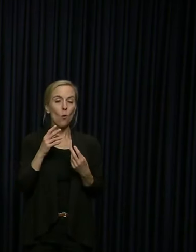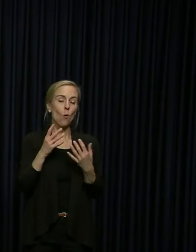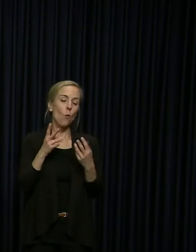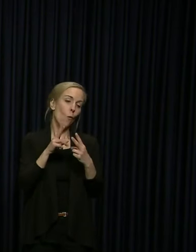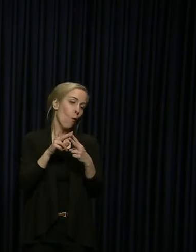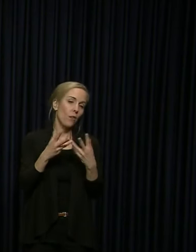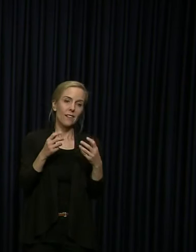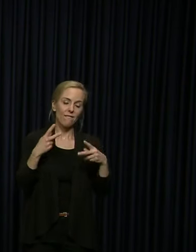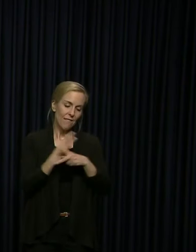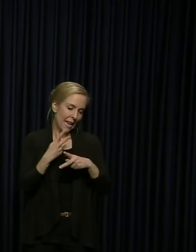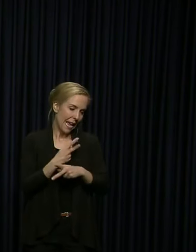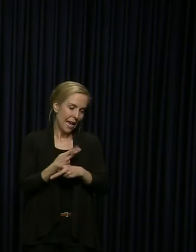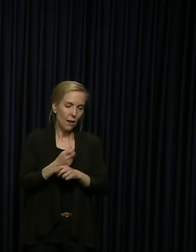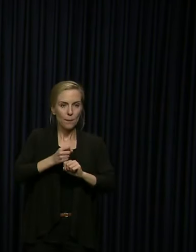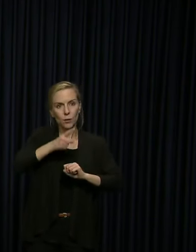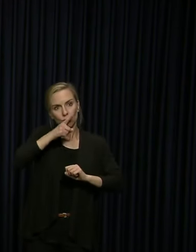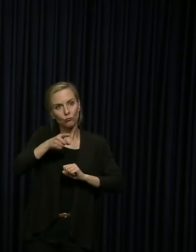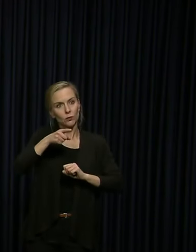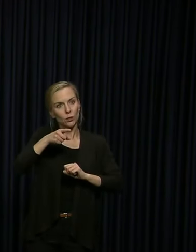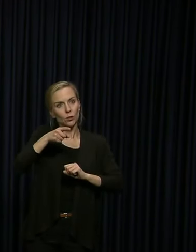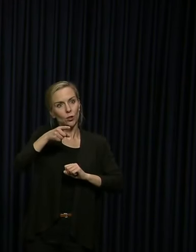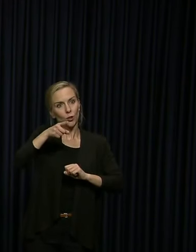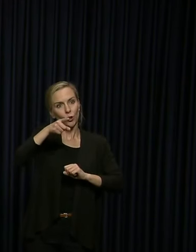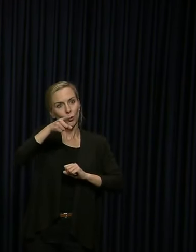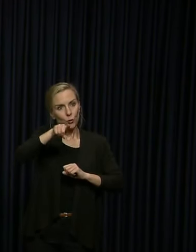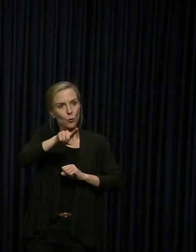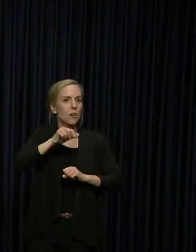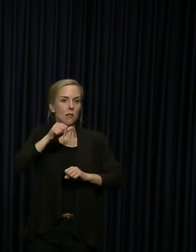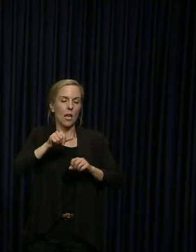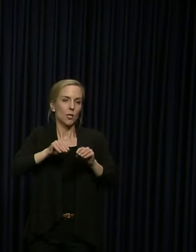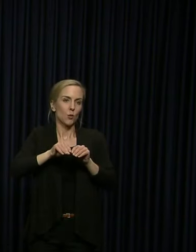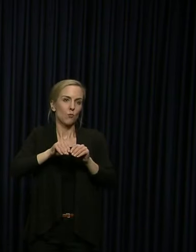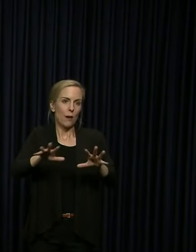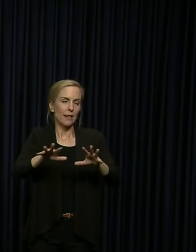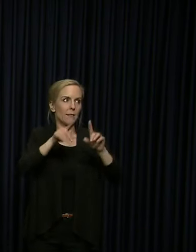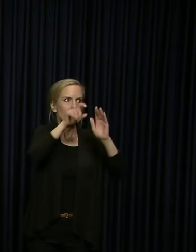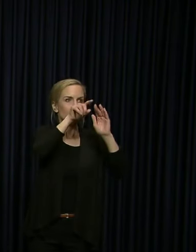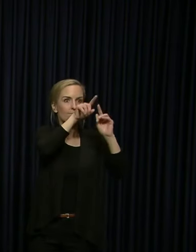POSSIBILITY THAT WE WILL LOSE PEOPLE, AND WOULDN'T KNOW THAT